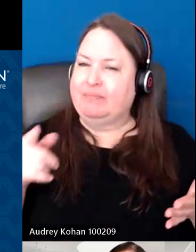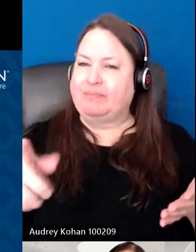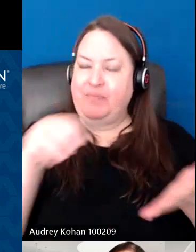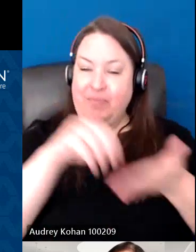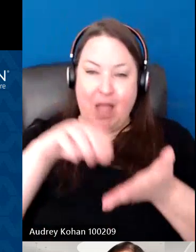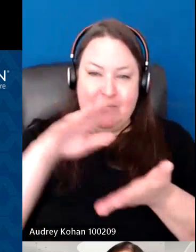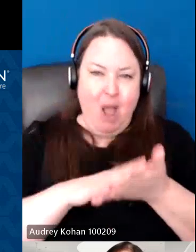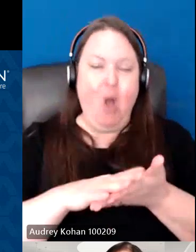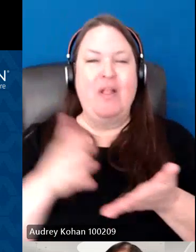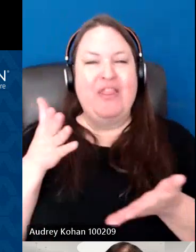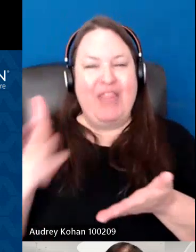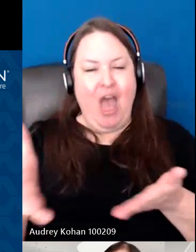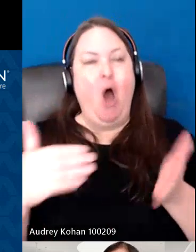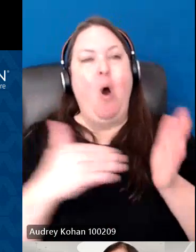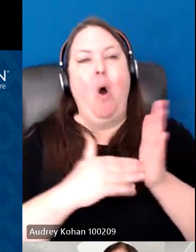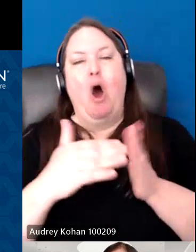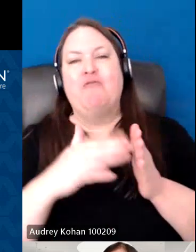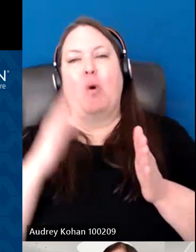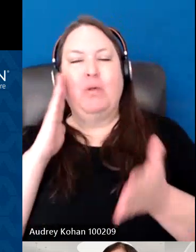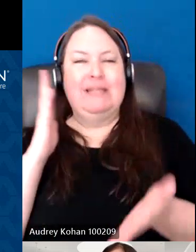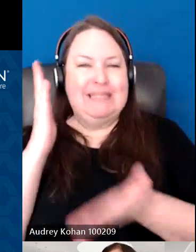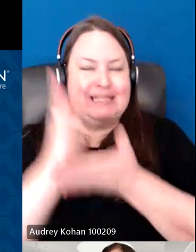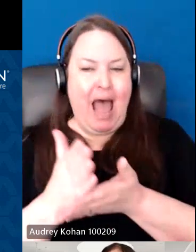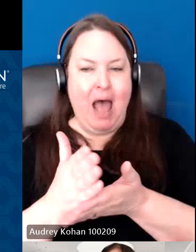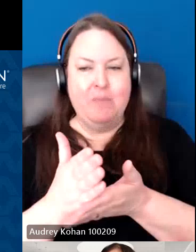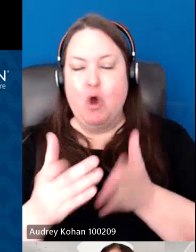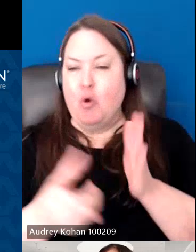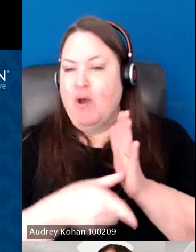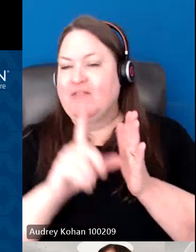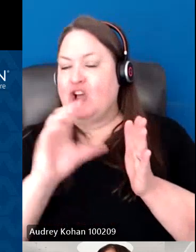was there and often times they would stop reviewing the chart right there because they said